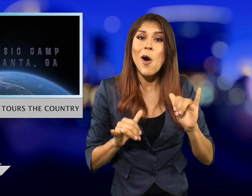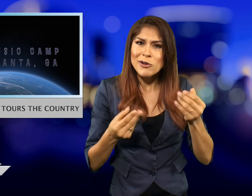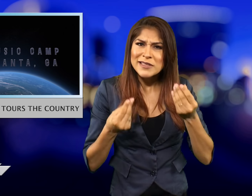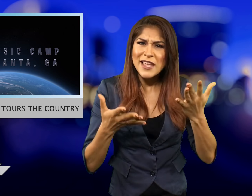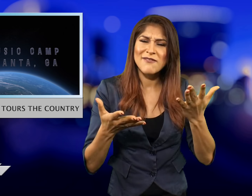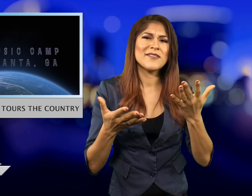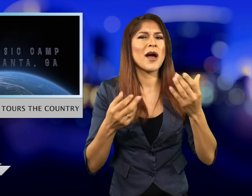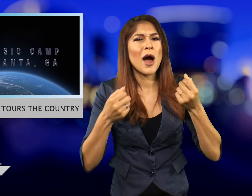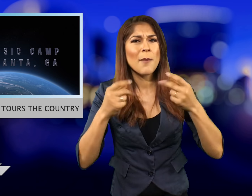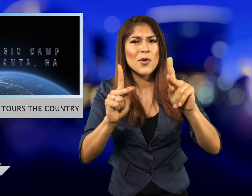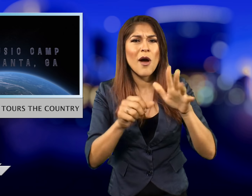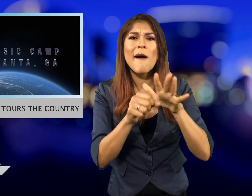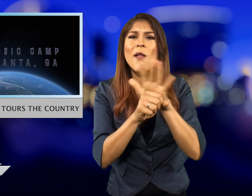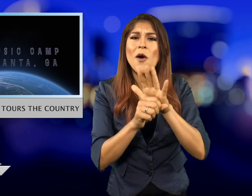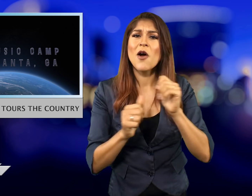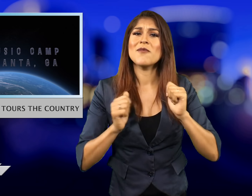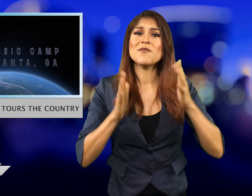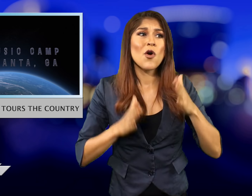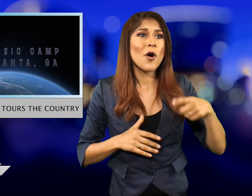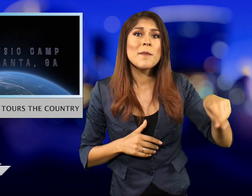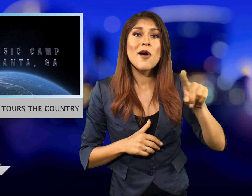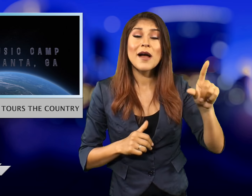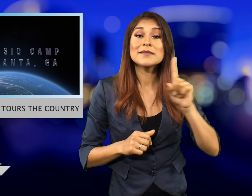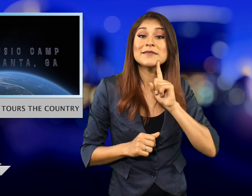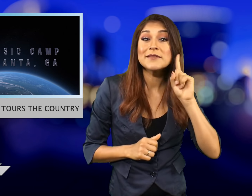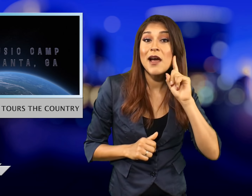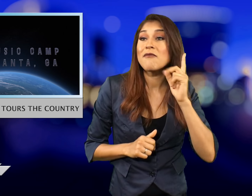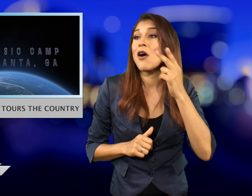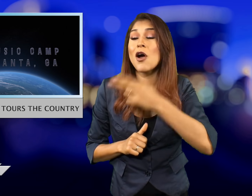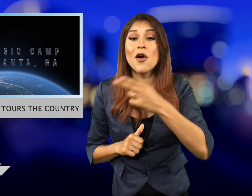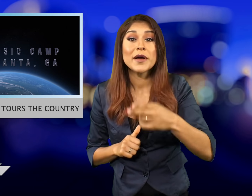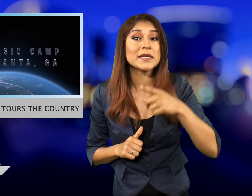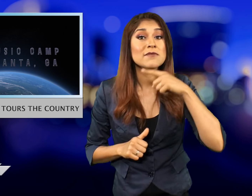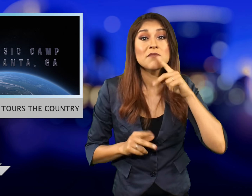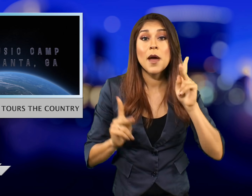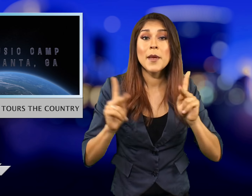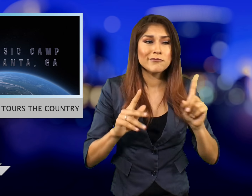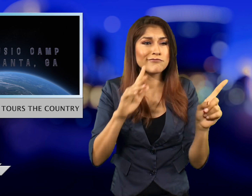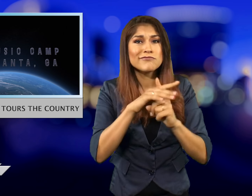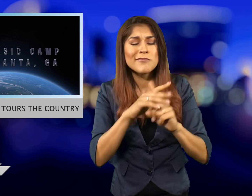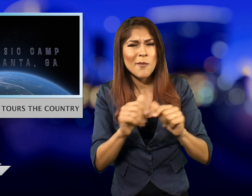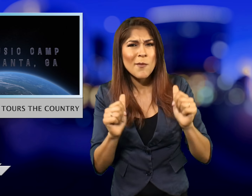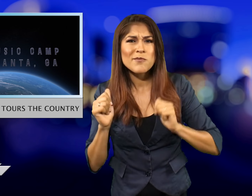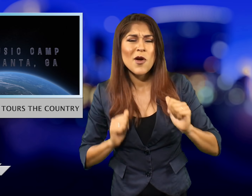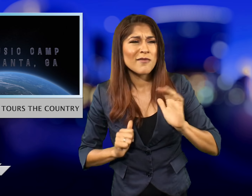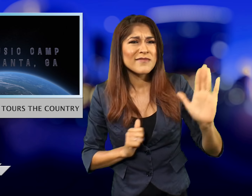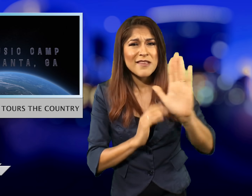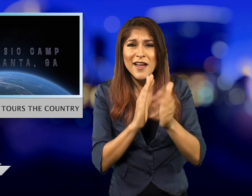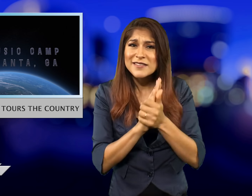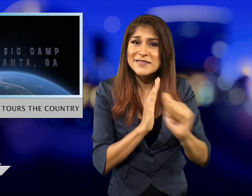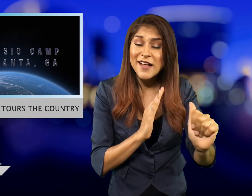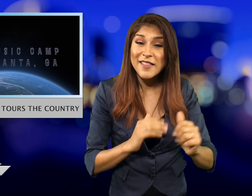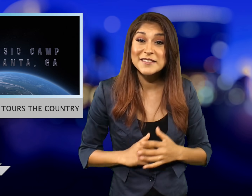It's also a chance for local performers, hearing, Deaf or hard of hearing, to showcase a musical talent.